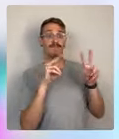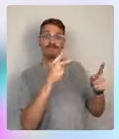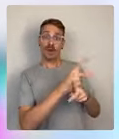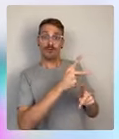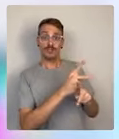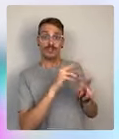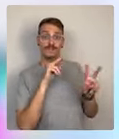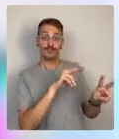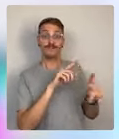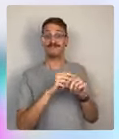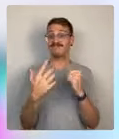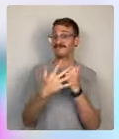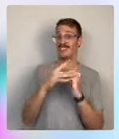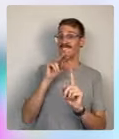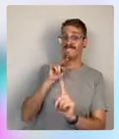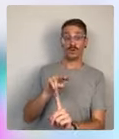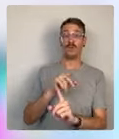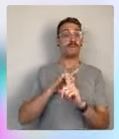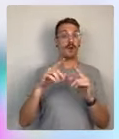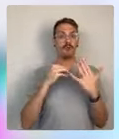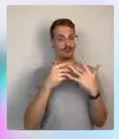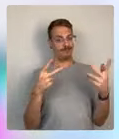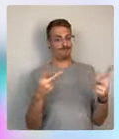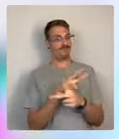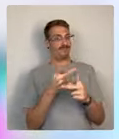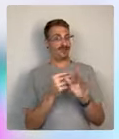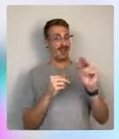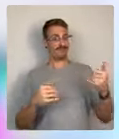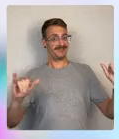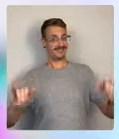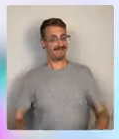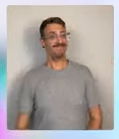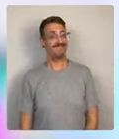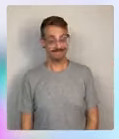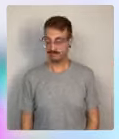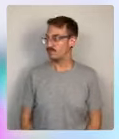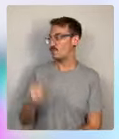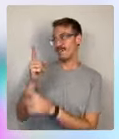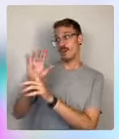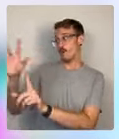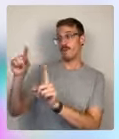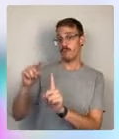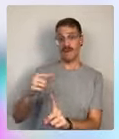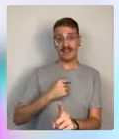So yeah, it's challenging from a moderation standpoint, from a tech standpoint, but we're figuring it out.